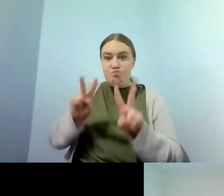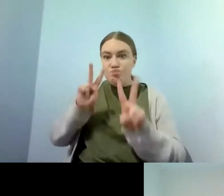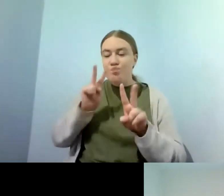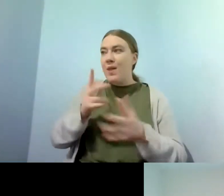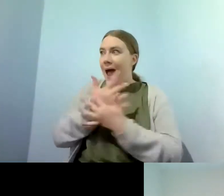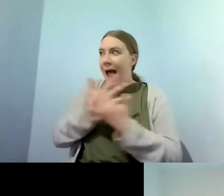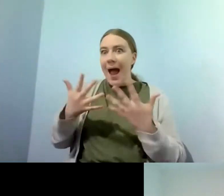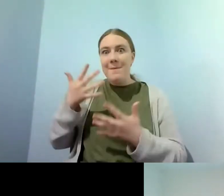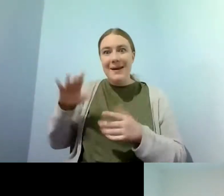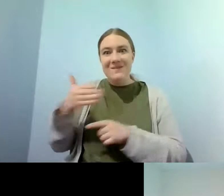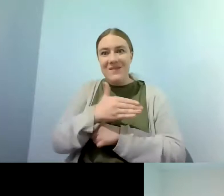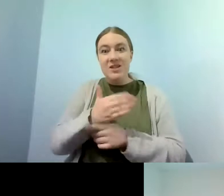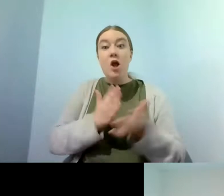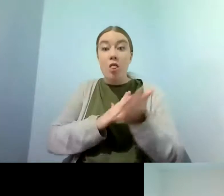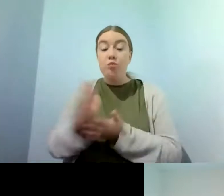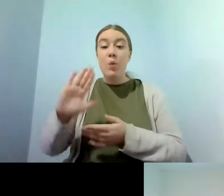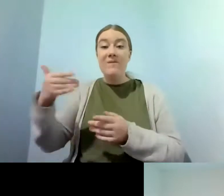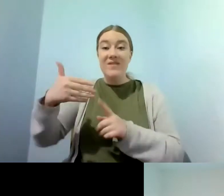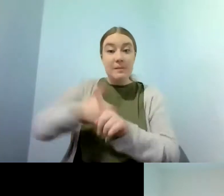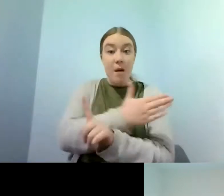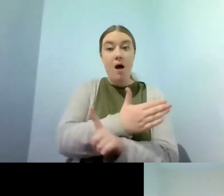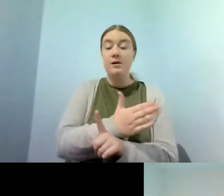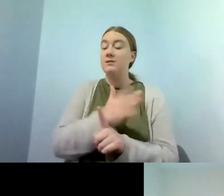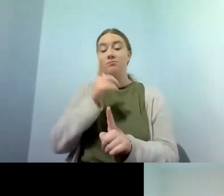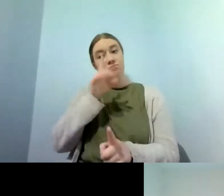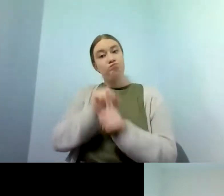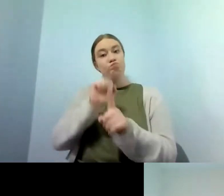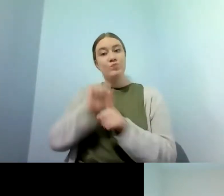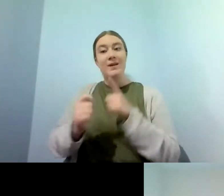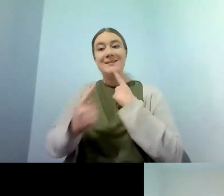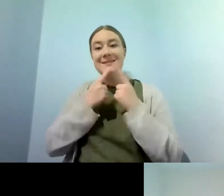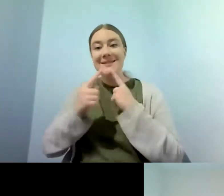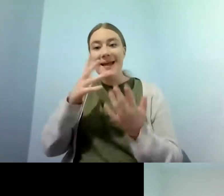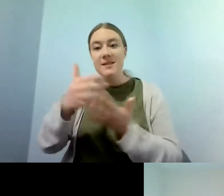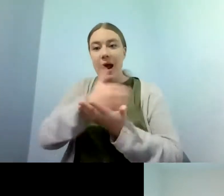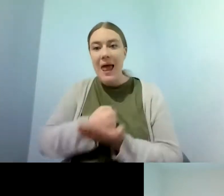again contribute really valuable um data that will help us with our estimates of the shad run